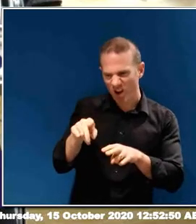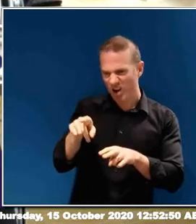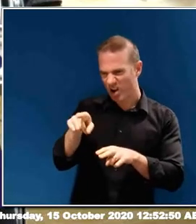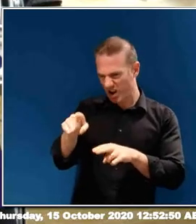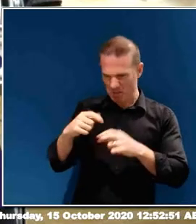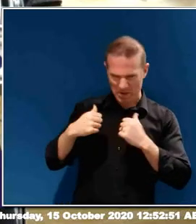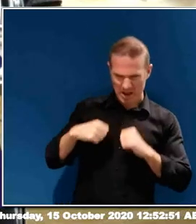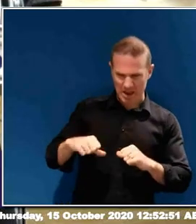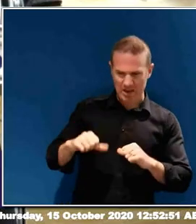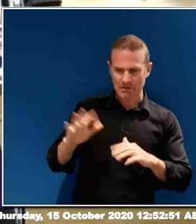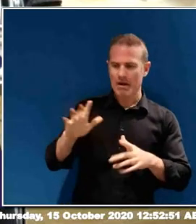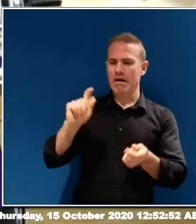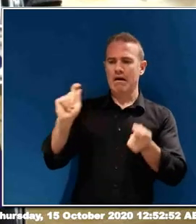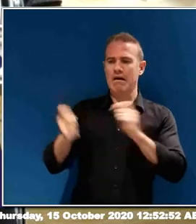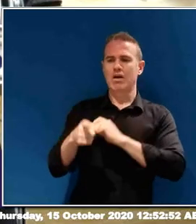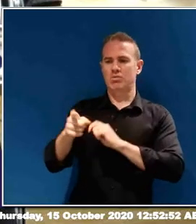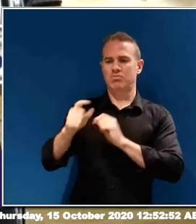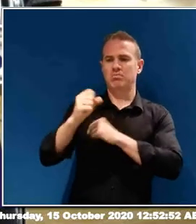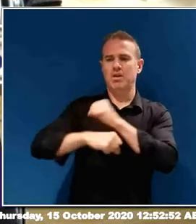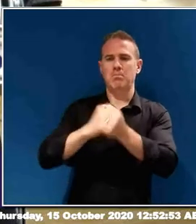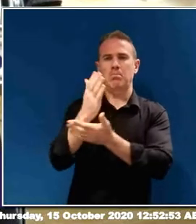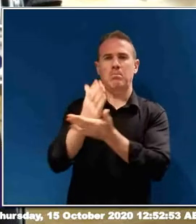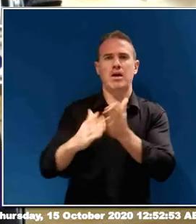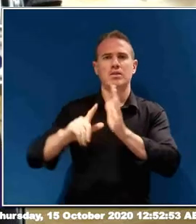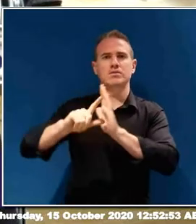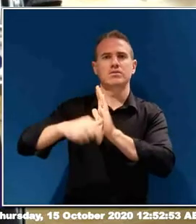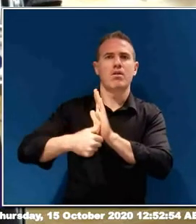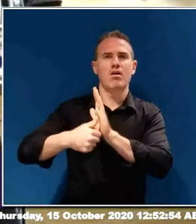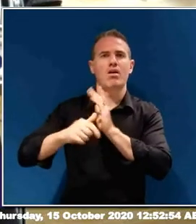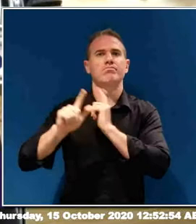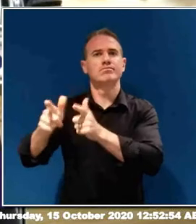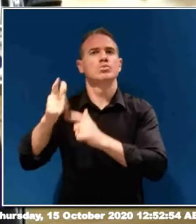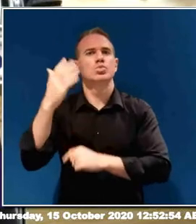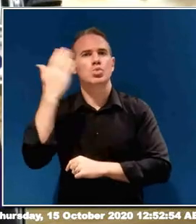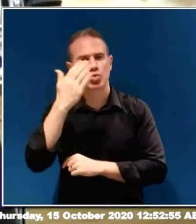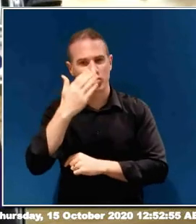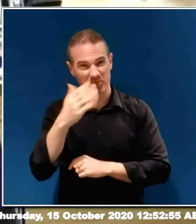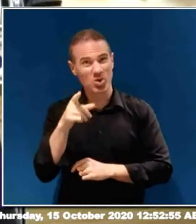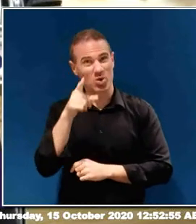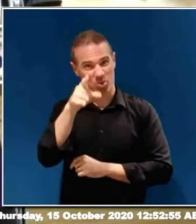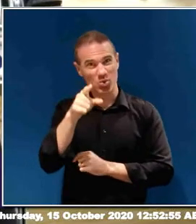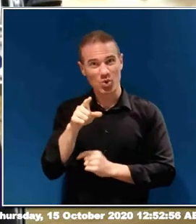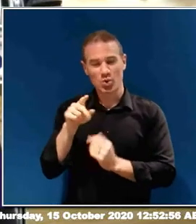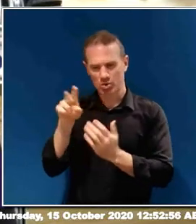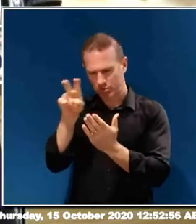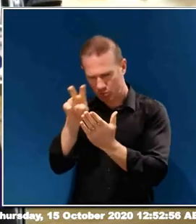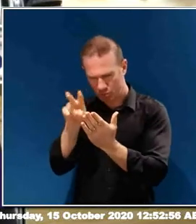seen OneSchool behaviour records justifying those arrangements because of